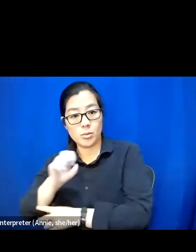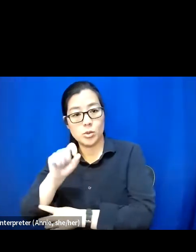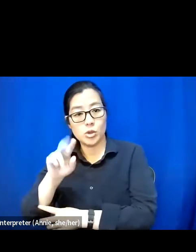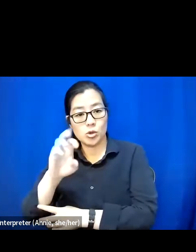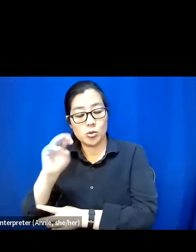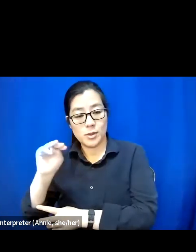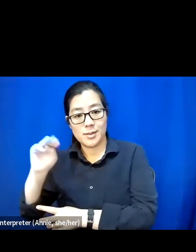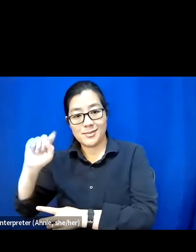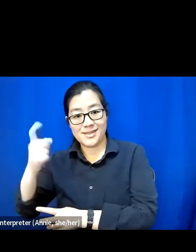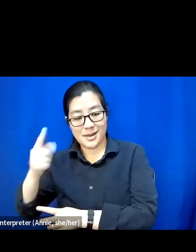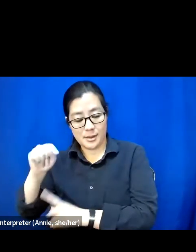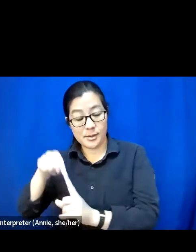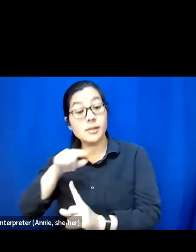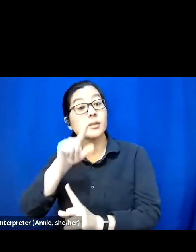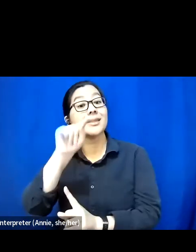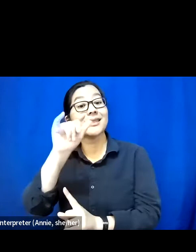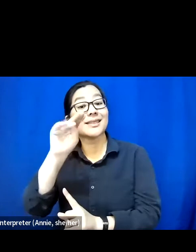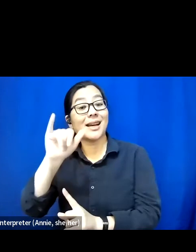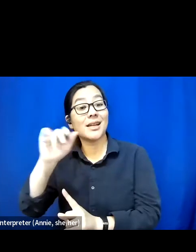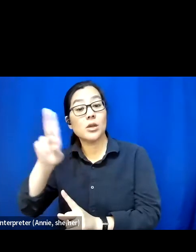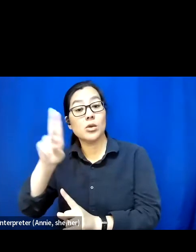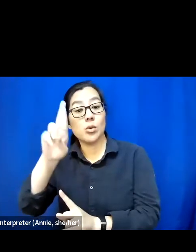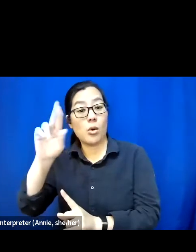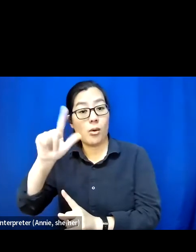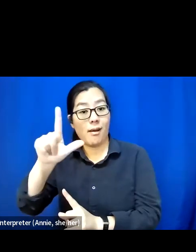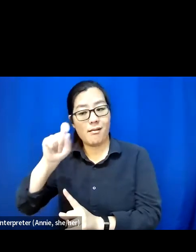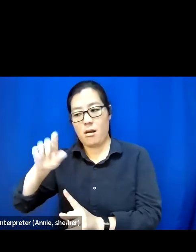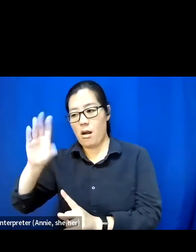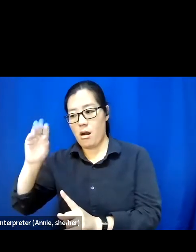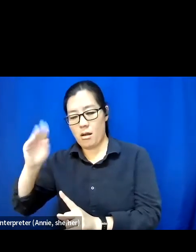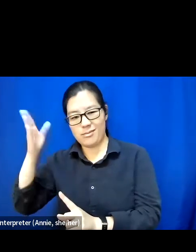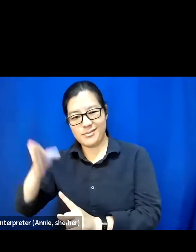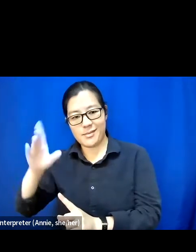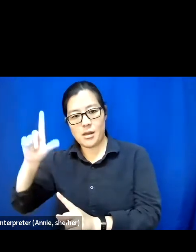and that's TinyUrl.com/LongmoreCaptions.